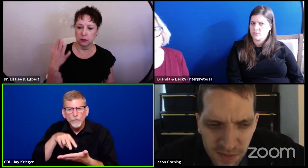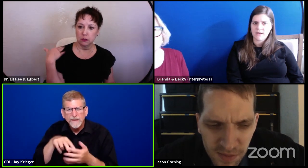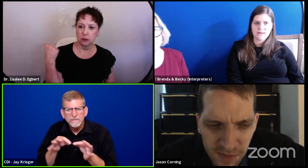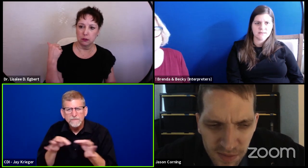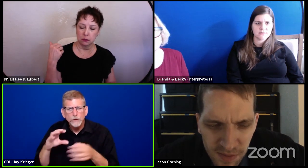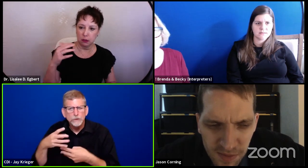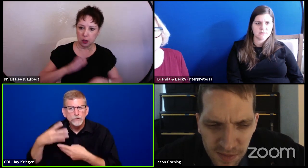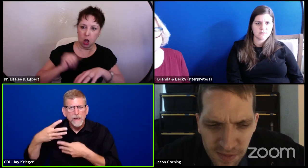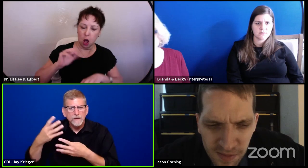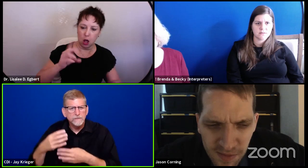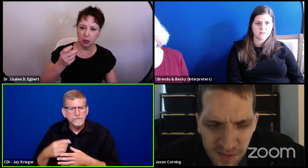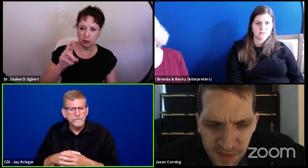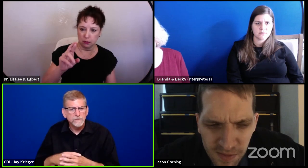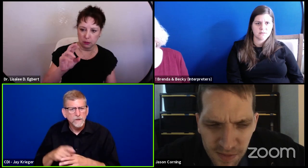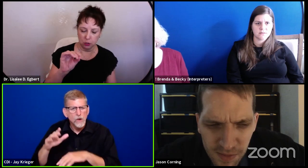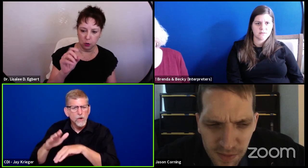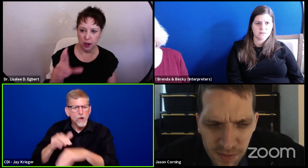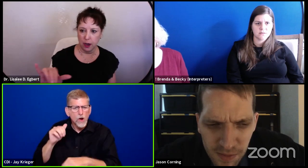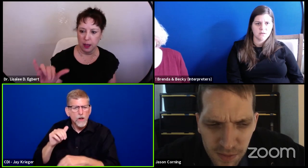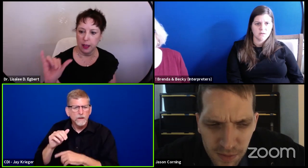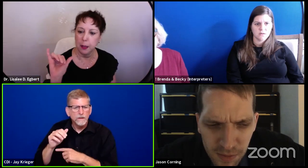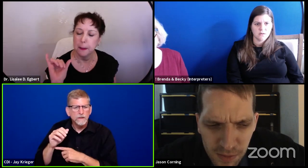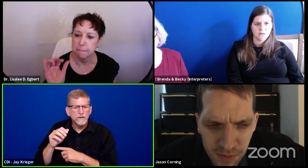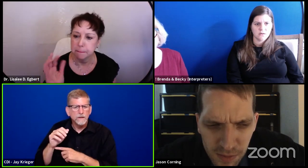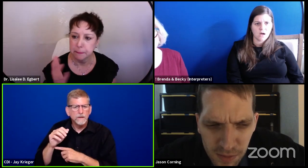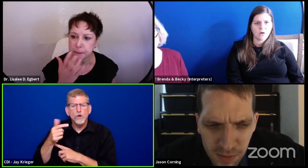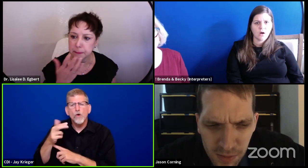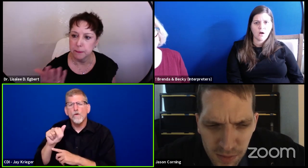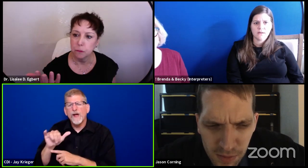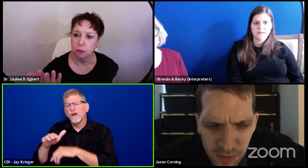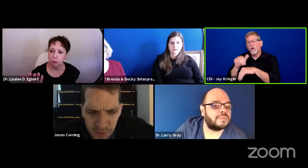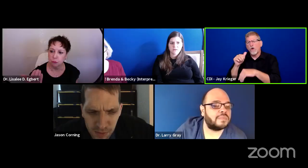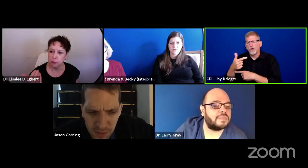Dr. Gray?